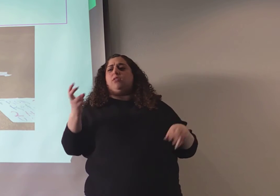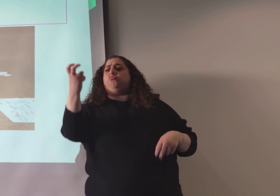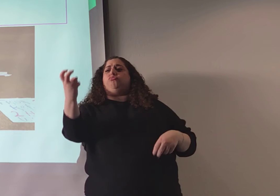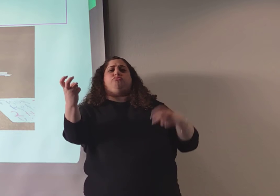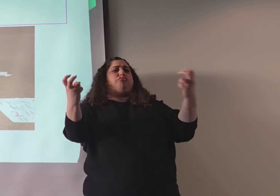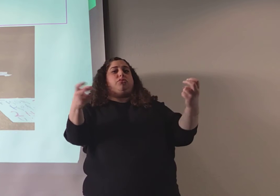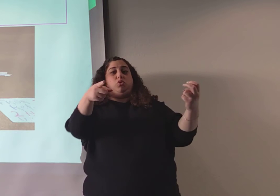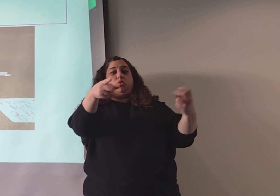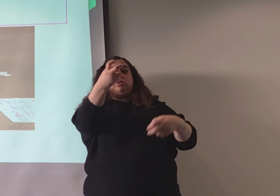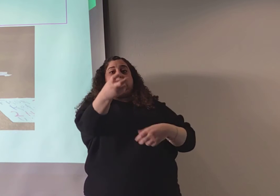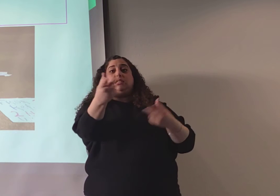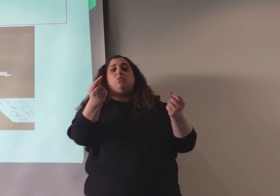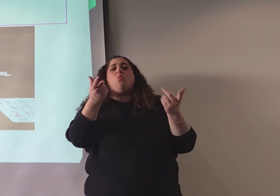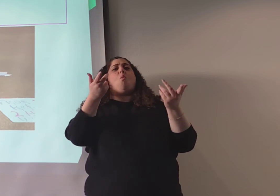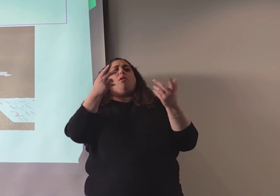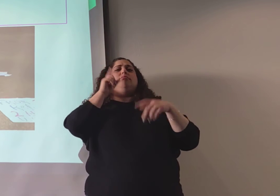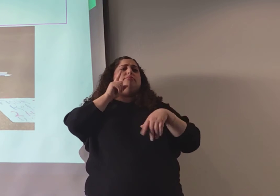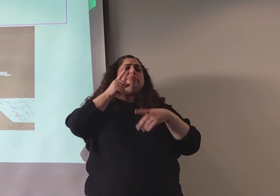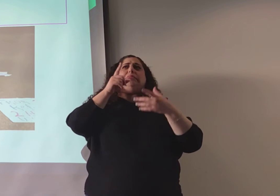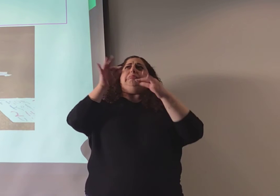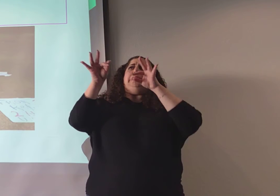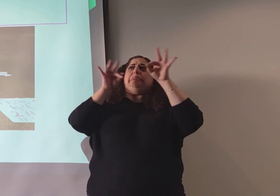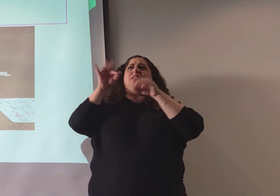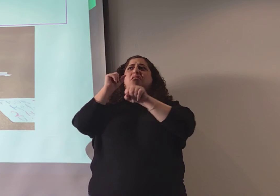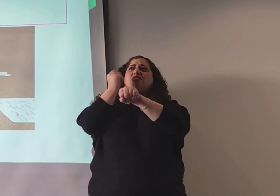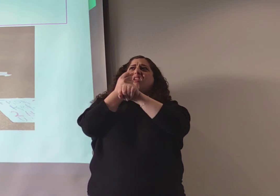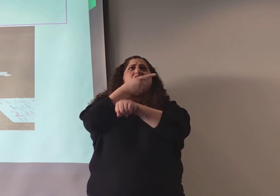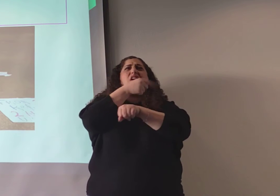So that form would have to be filed within 5 days.